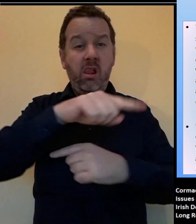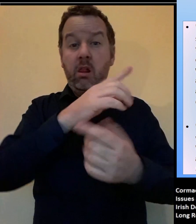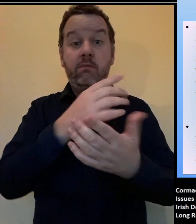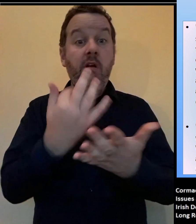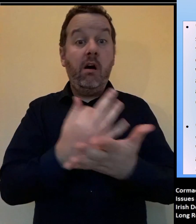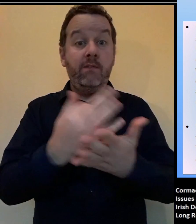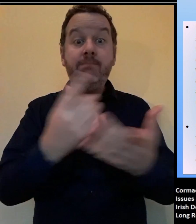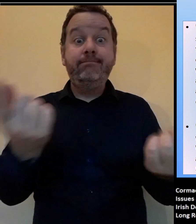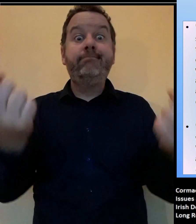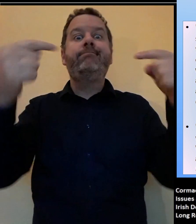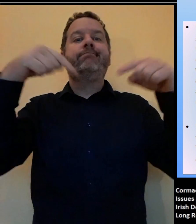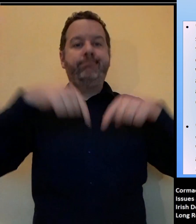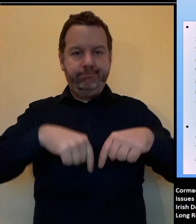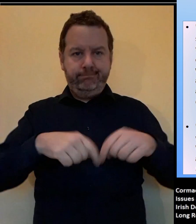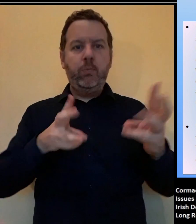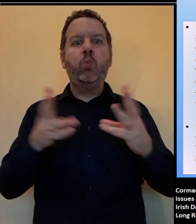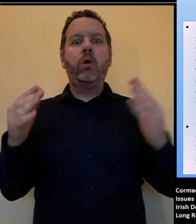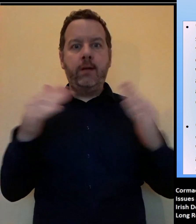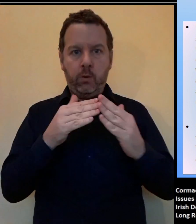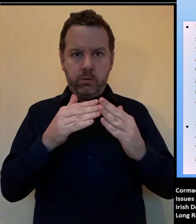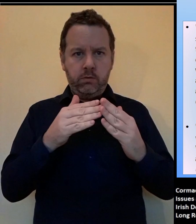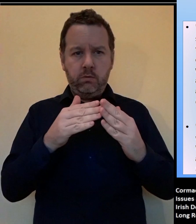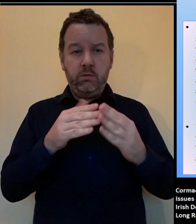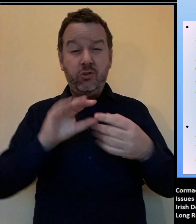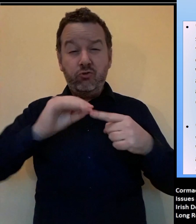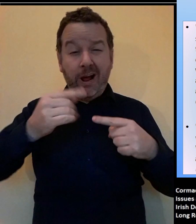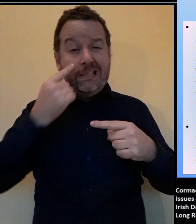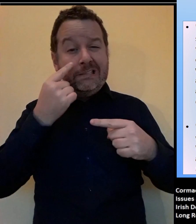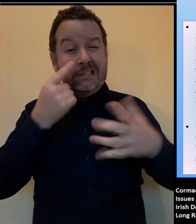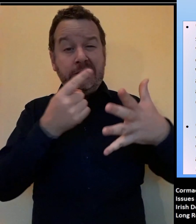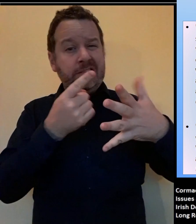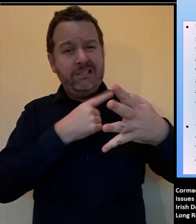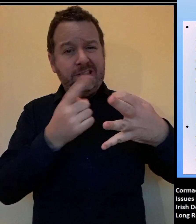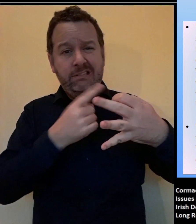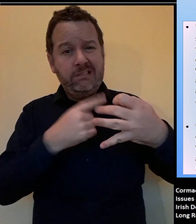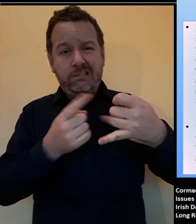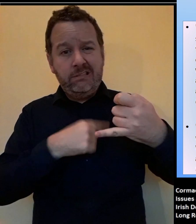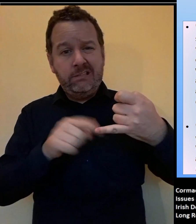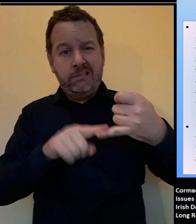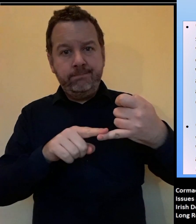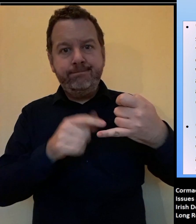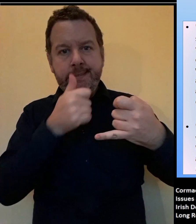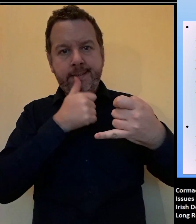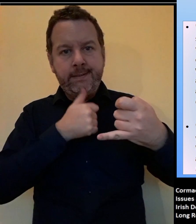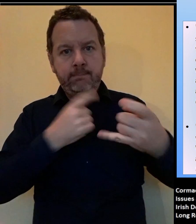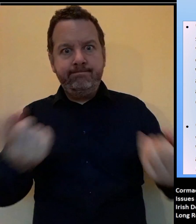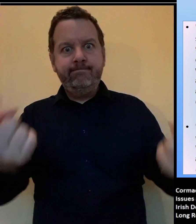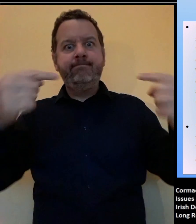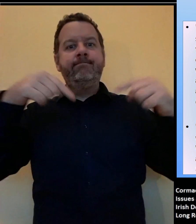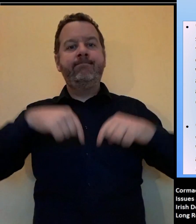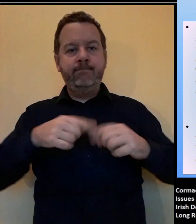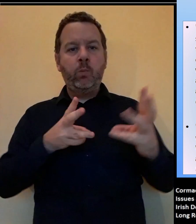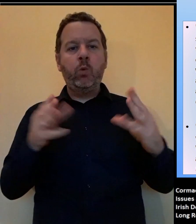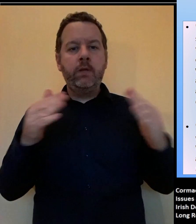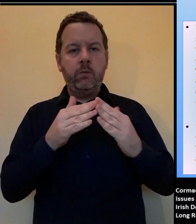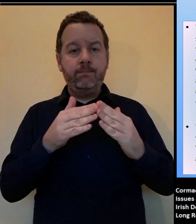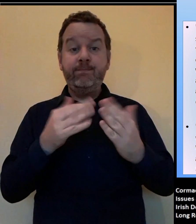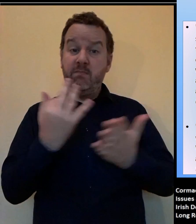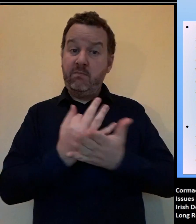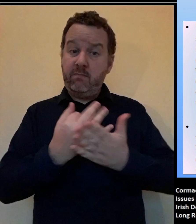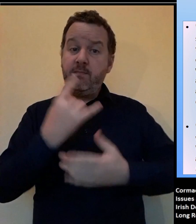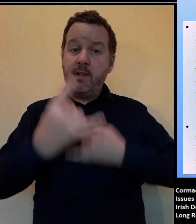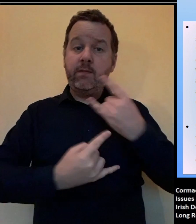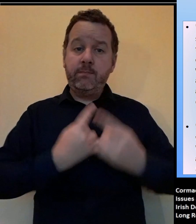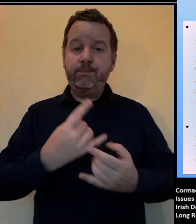but more often than not, back to the workhouse again as a fallback solution.